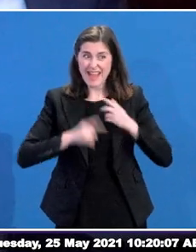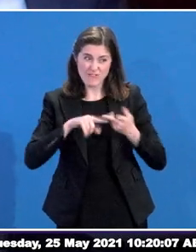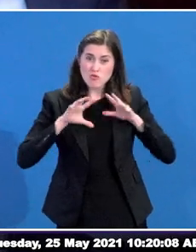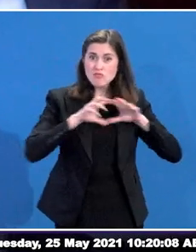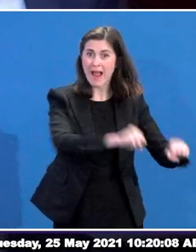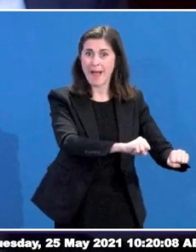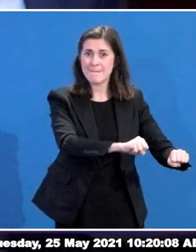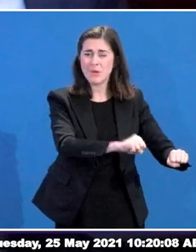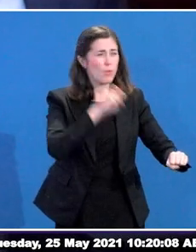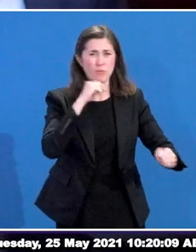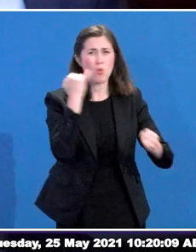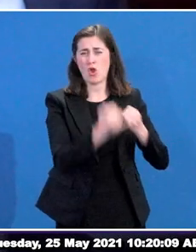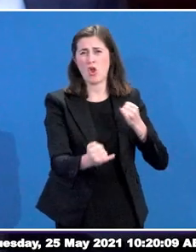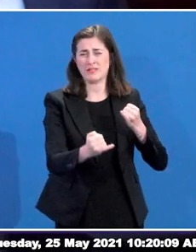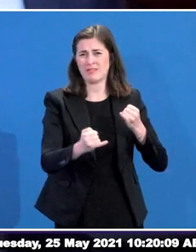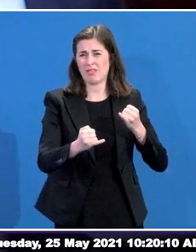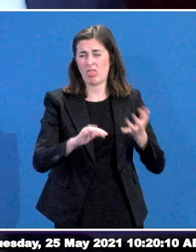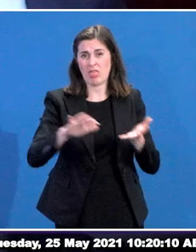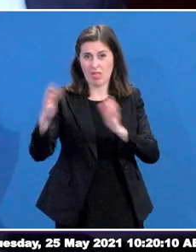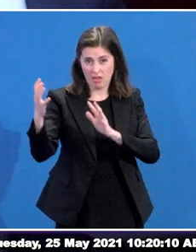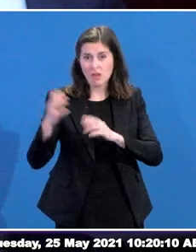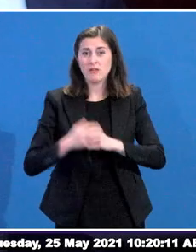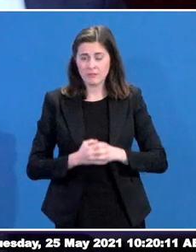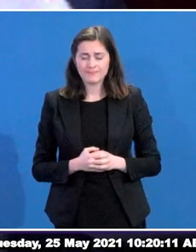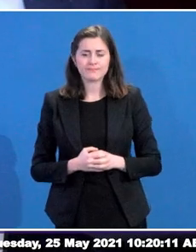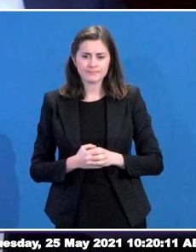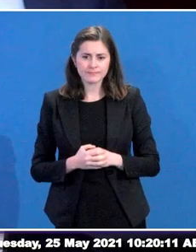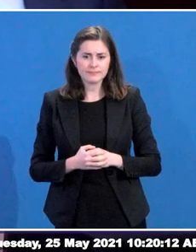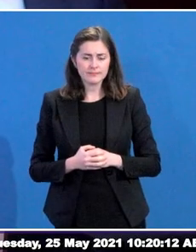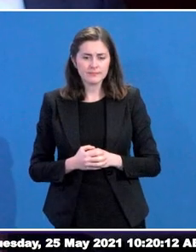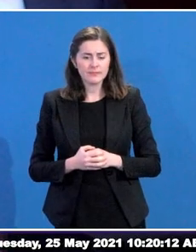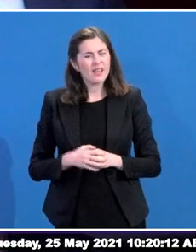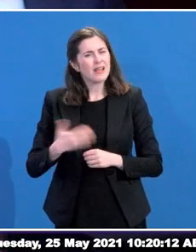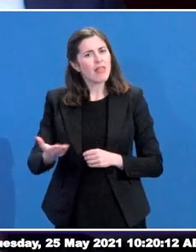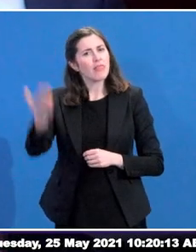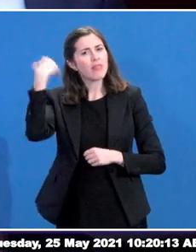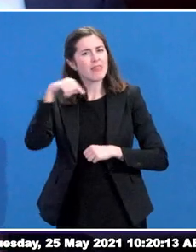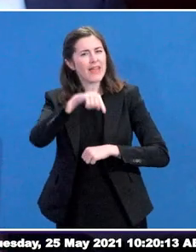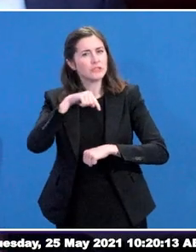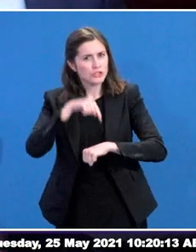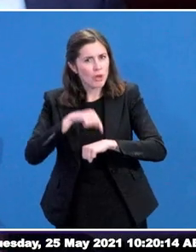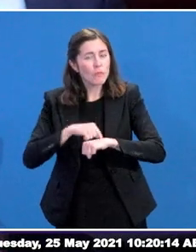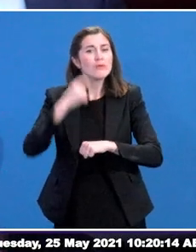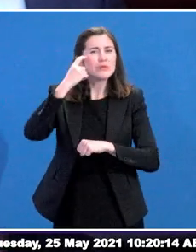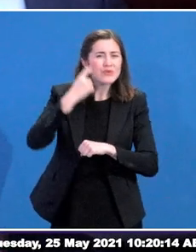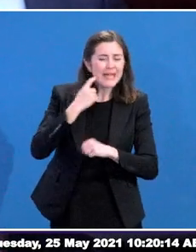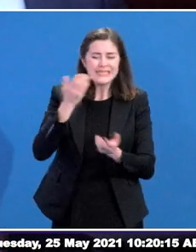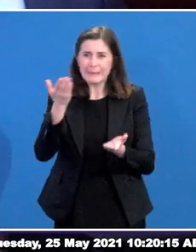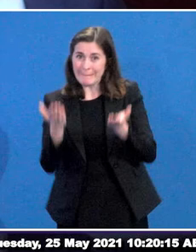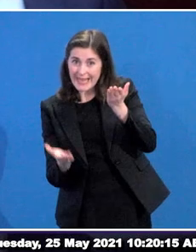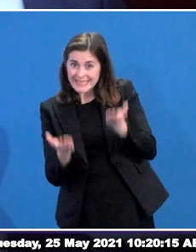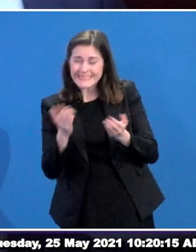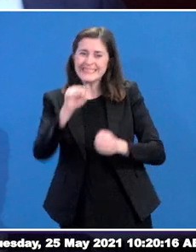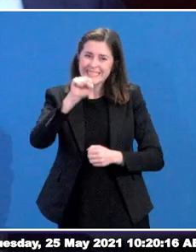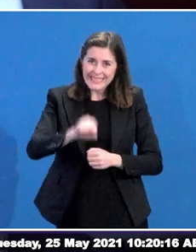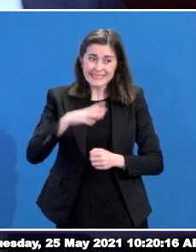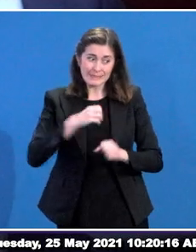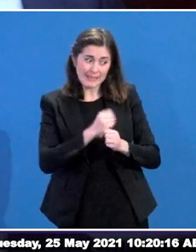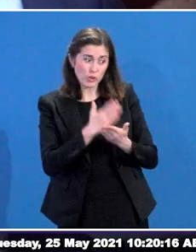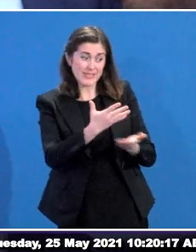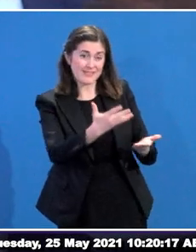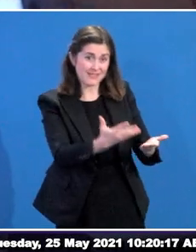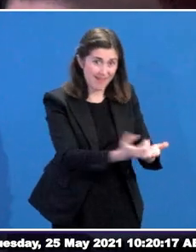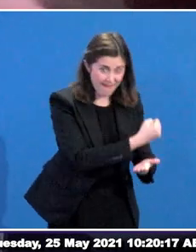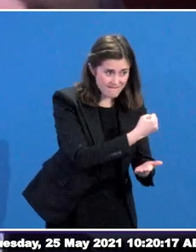And so I recall we were trying to strike a balance between that dignity versus risk